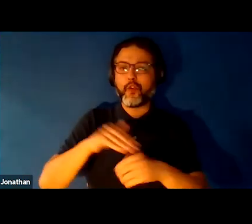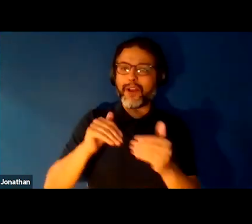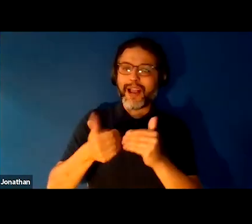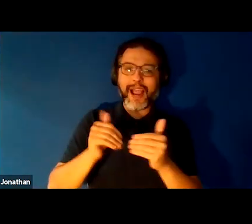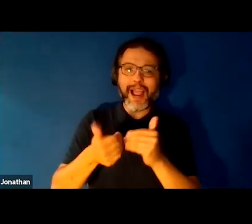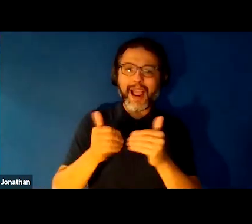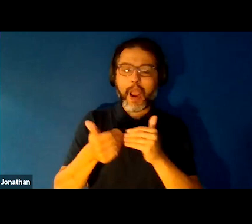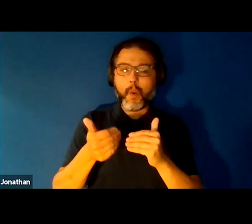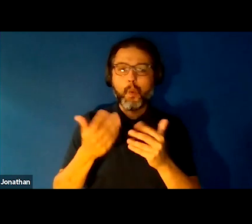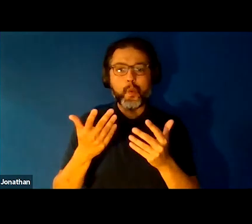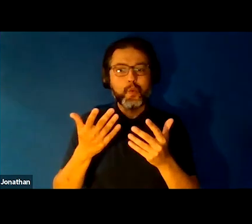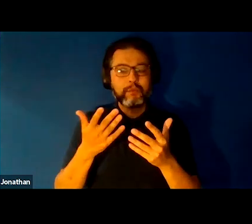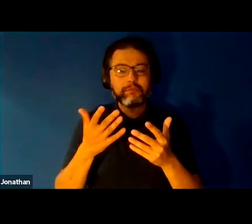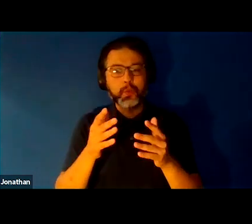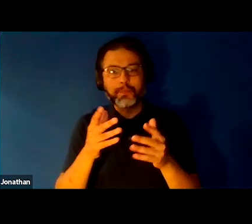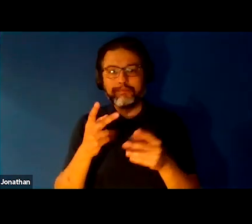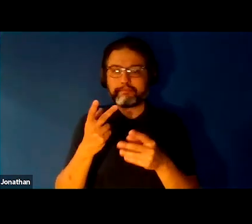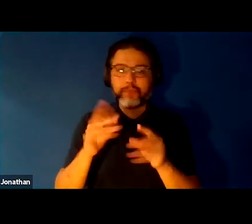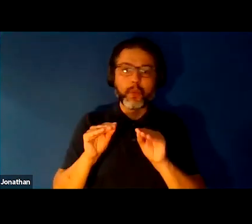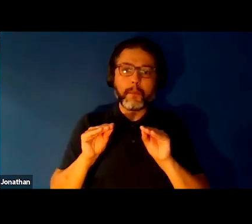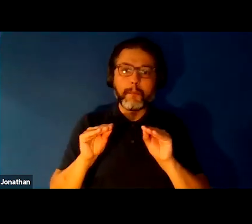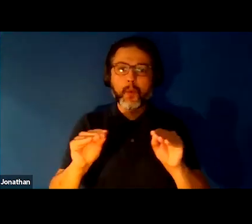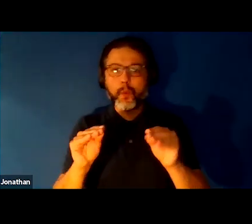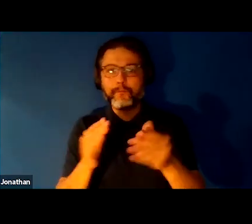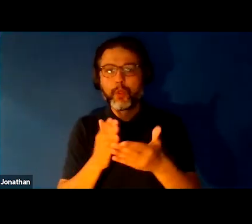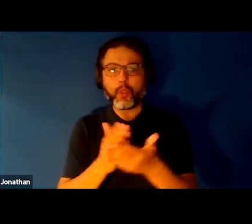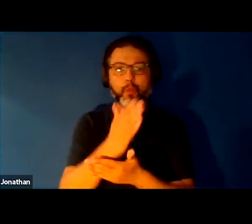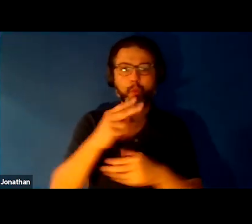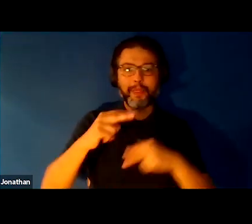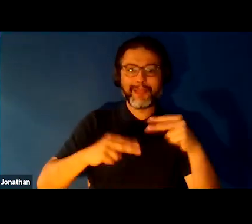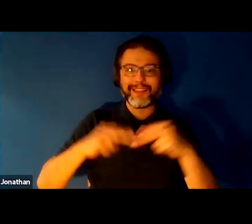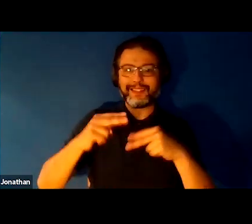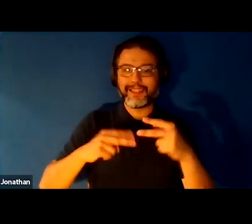about earlier. Next slide.